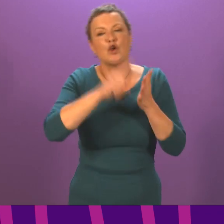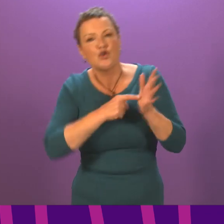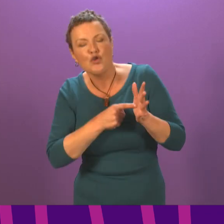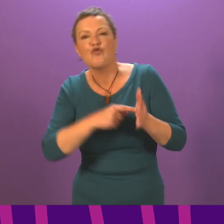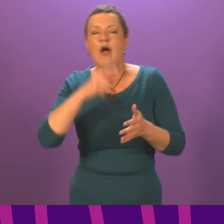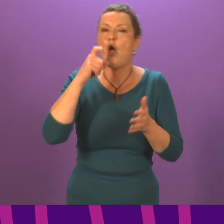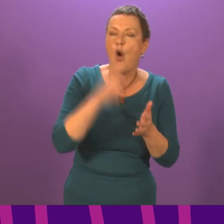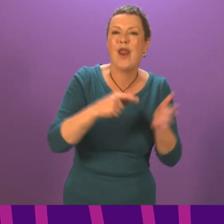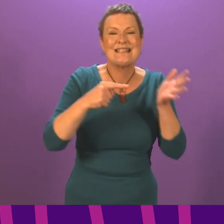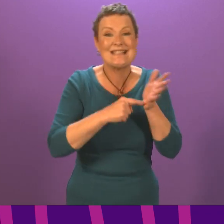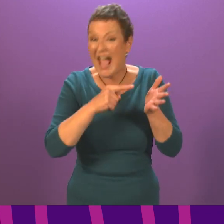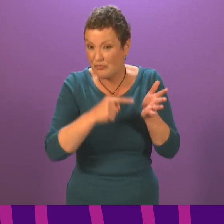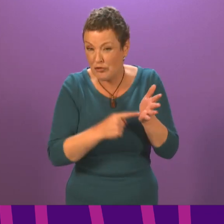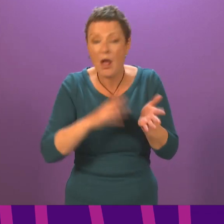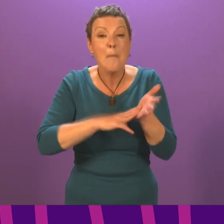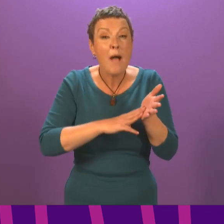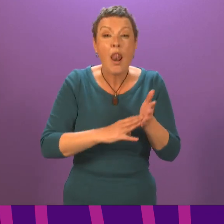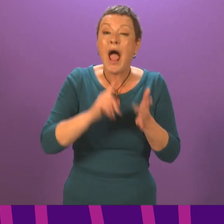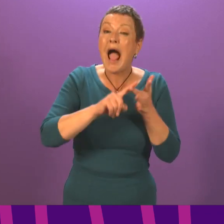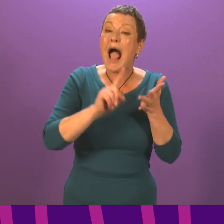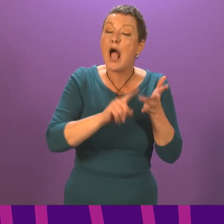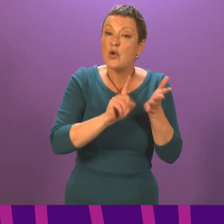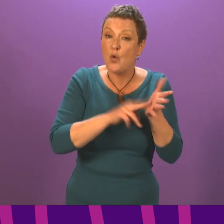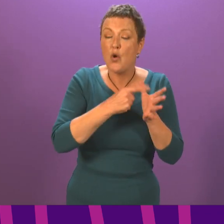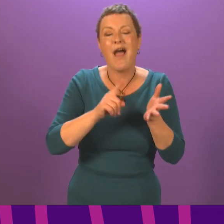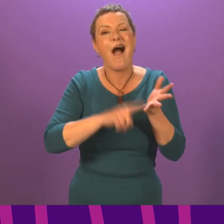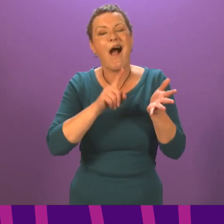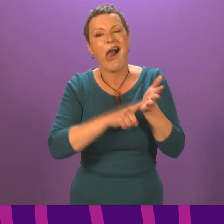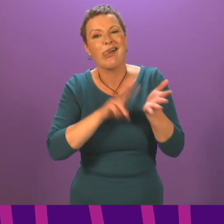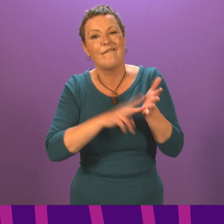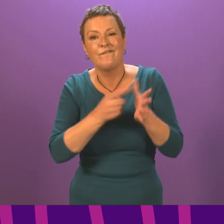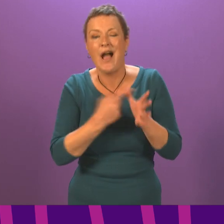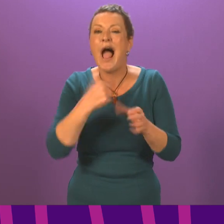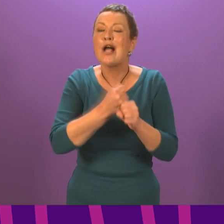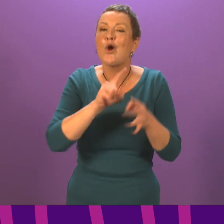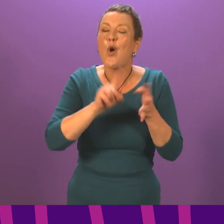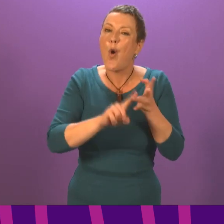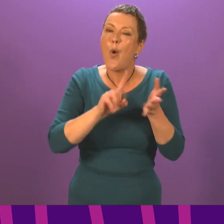Coll and Tiree; and Mull and Iona, and the neighbouring islands of Ulva, Erraid and Gometra.